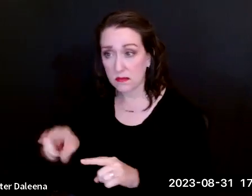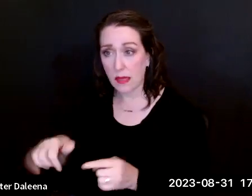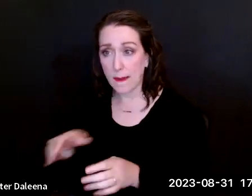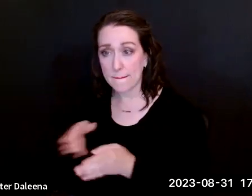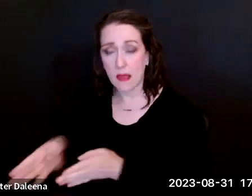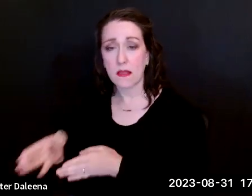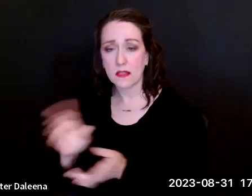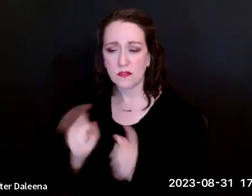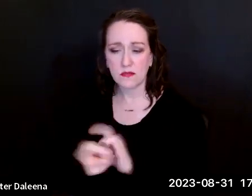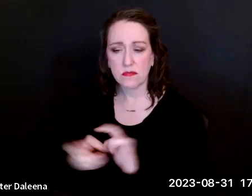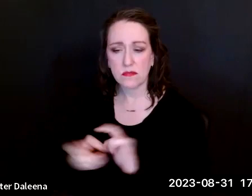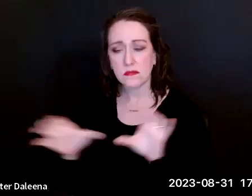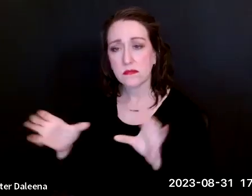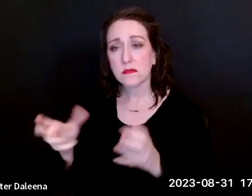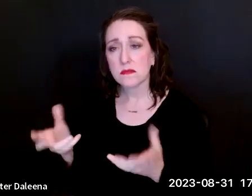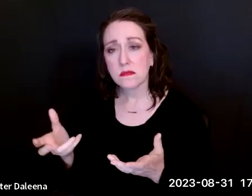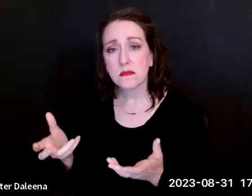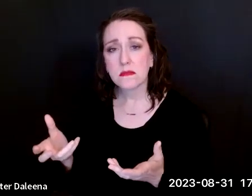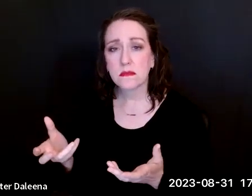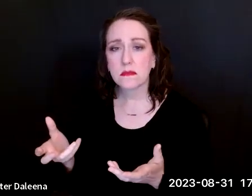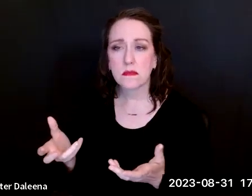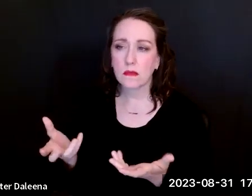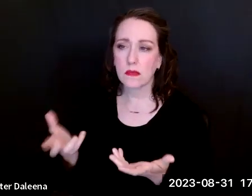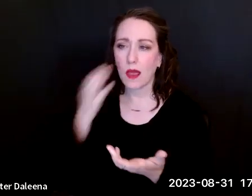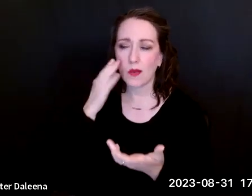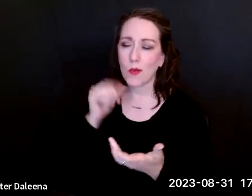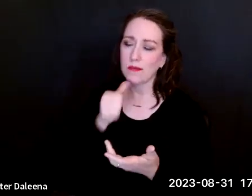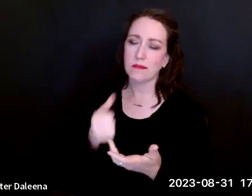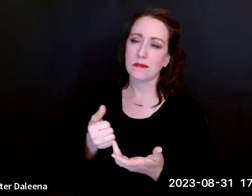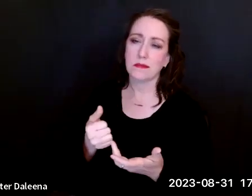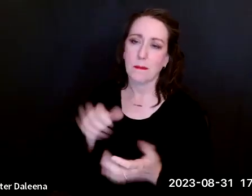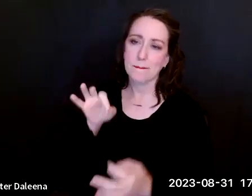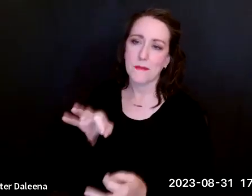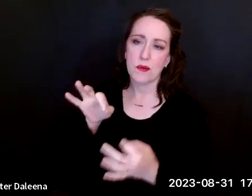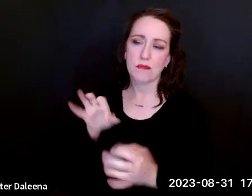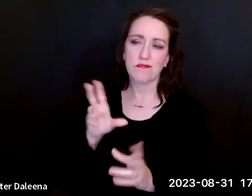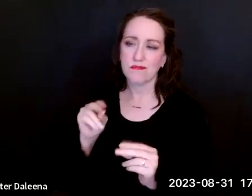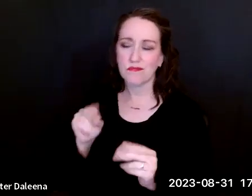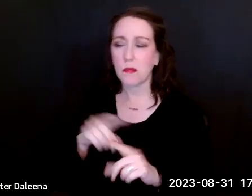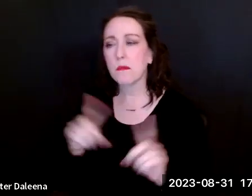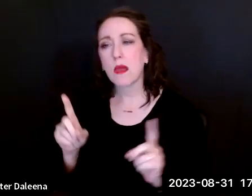change credentials and um I mean I know it won't be perfect but I'm saying if this gets changed